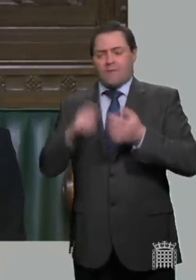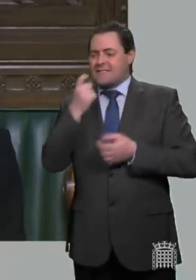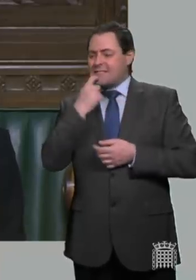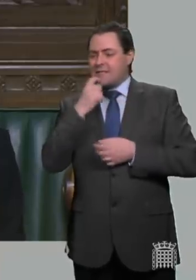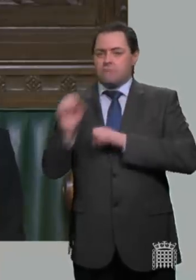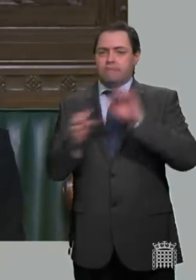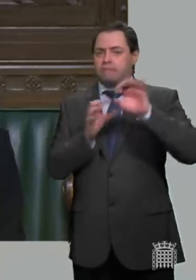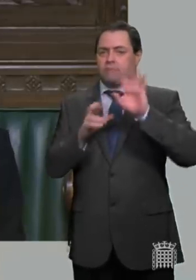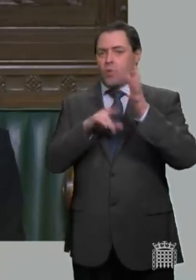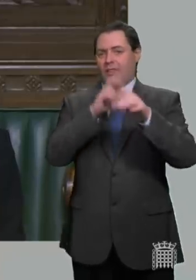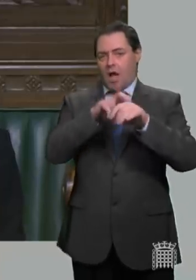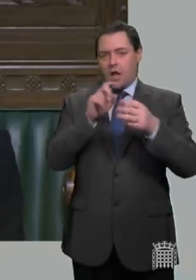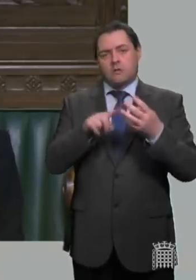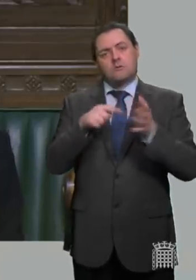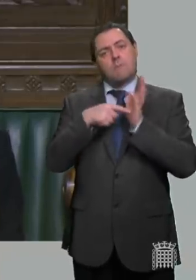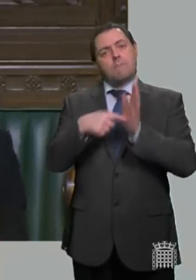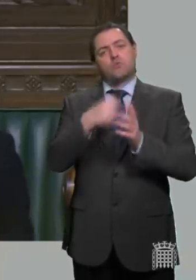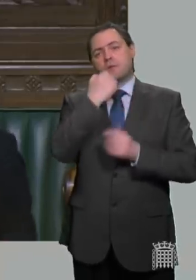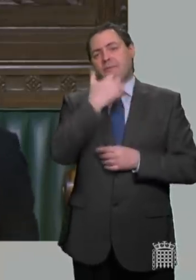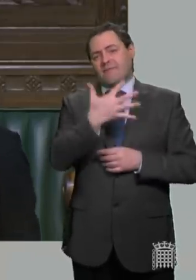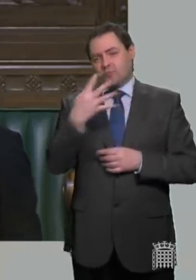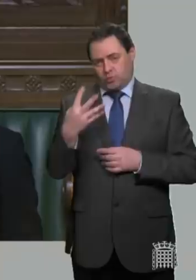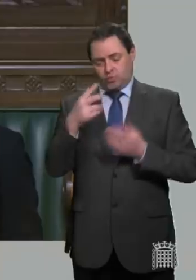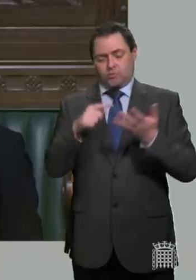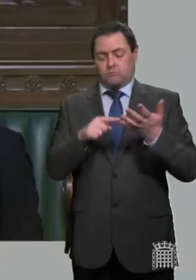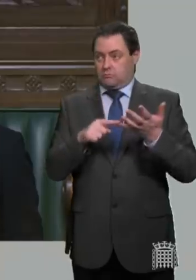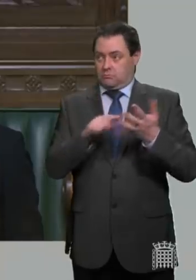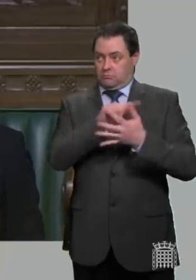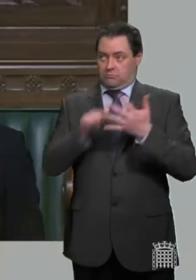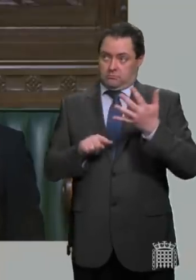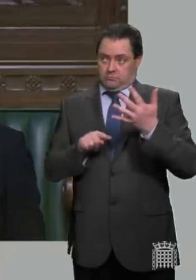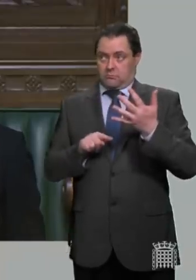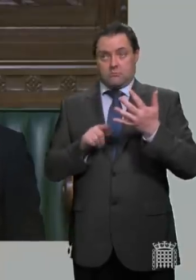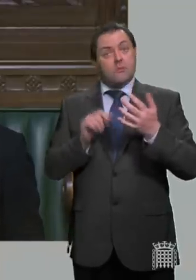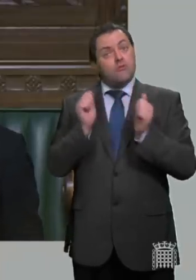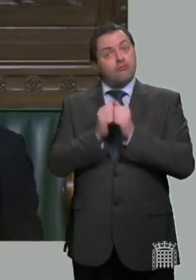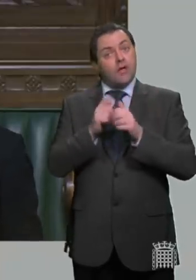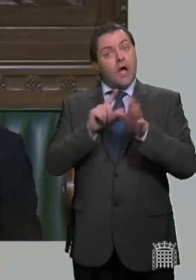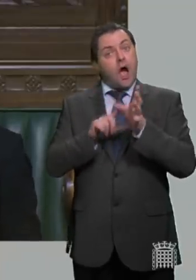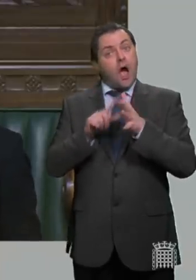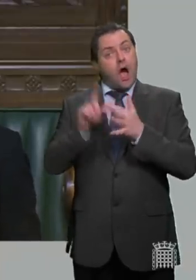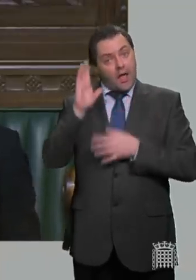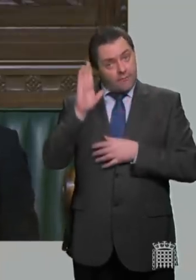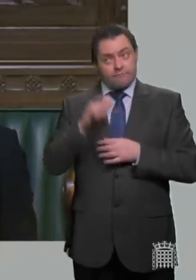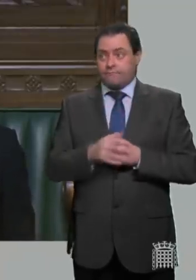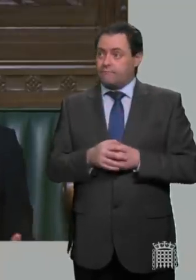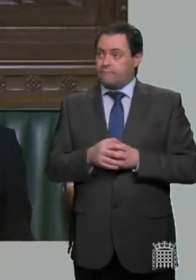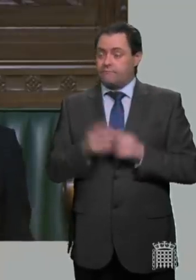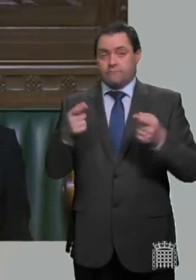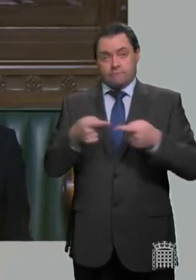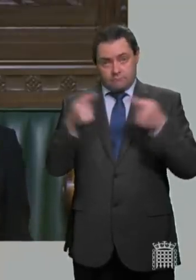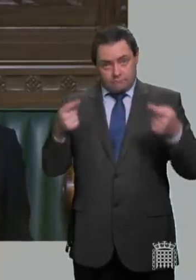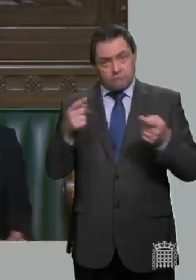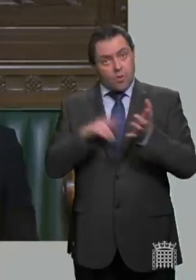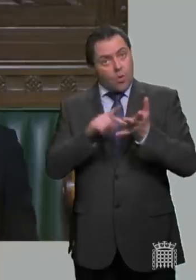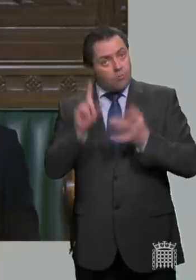Ireland) (motion no. 52).—(Rishi Sunak.) Question agreed to.